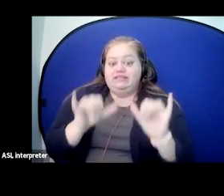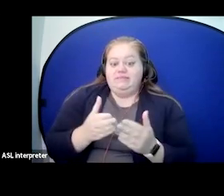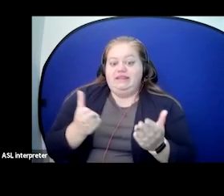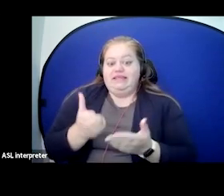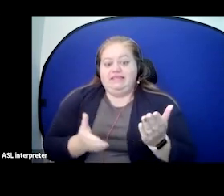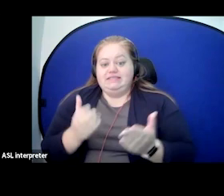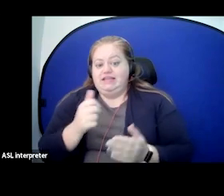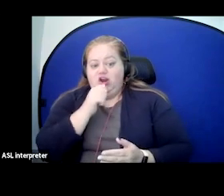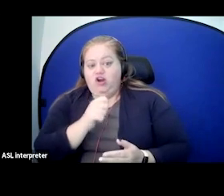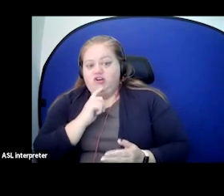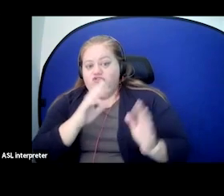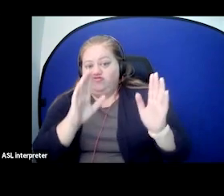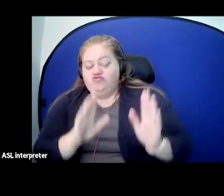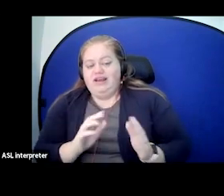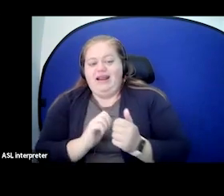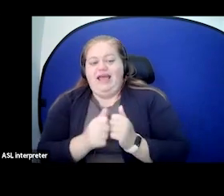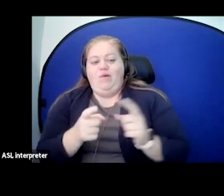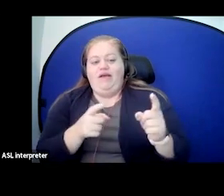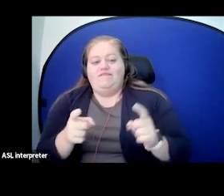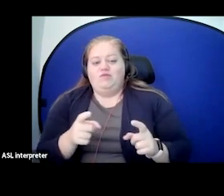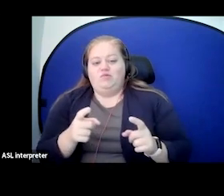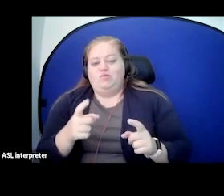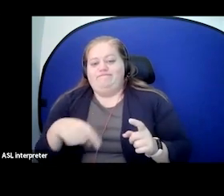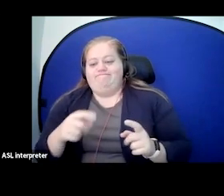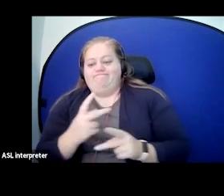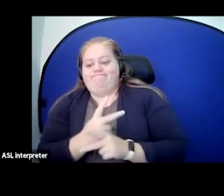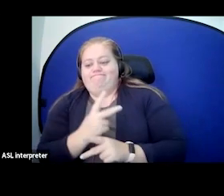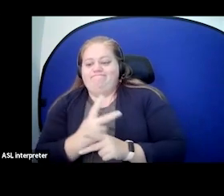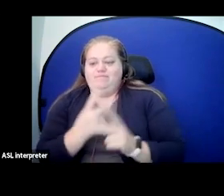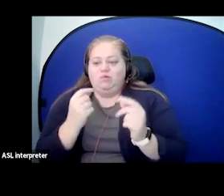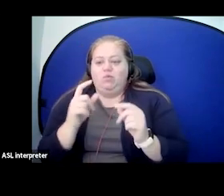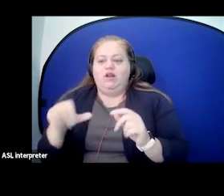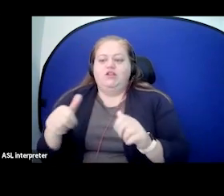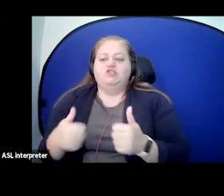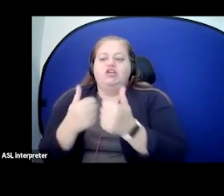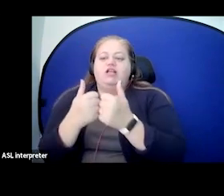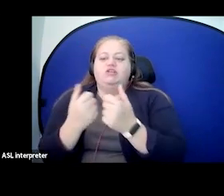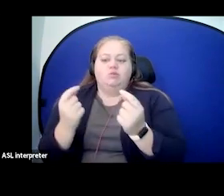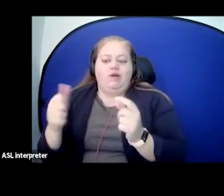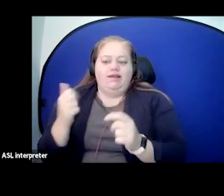And how have you gone about exploring this? And how could you further accommodate the challenging tasks that you have in mind?